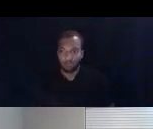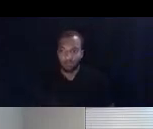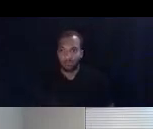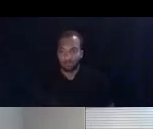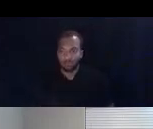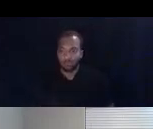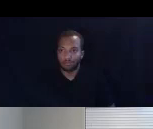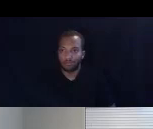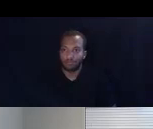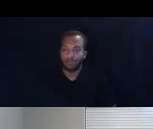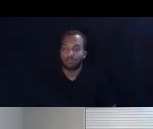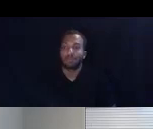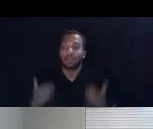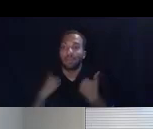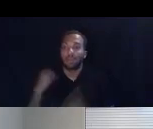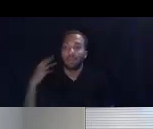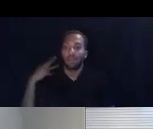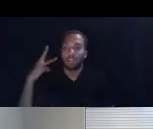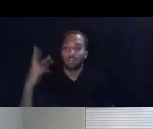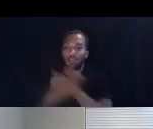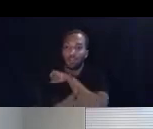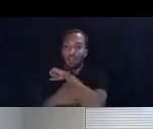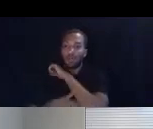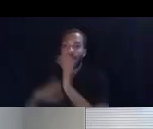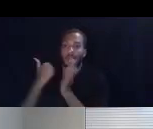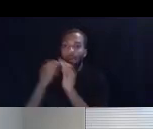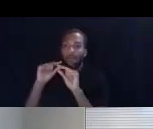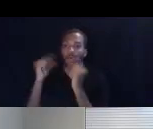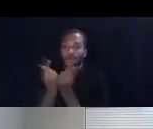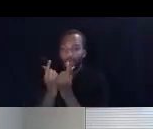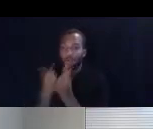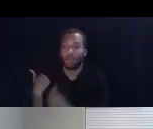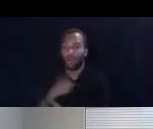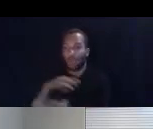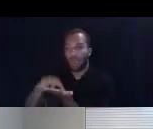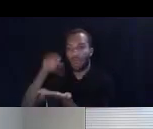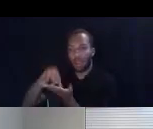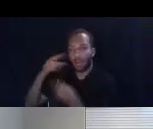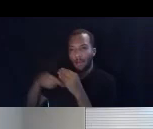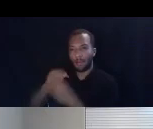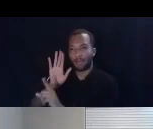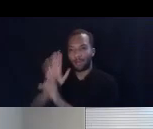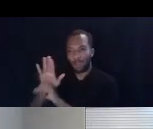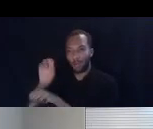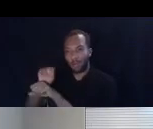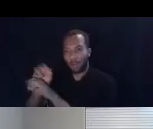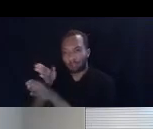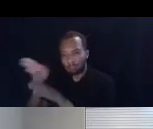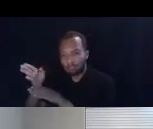which is an amazing group where we've had an opportunity to learn about a lot of other organizations in the space doing focused work.